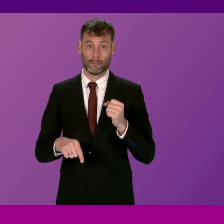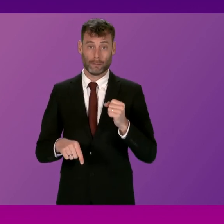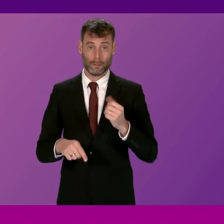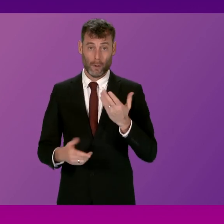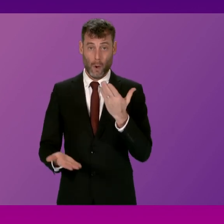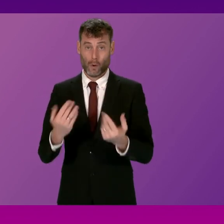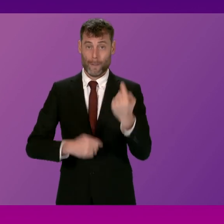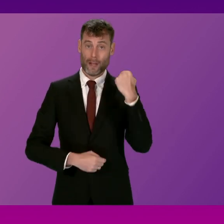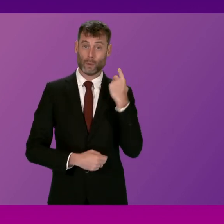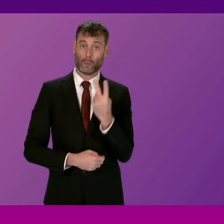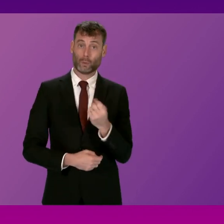by the UNCRPD into the impact of austerity.